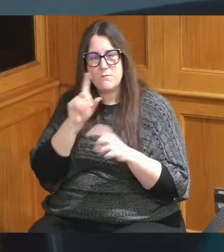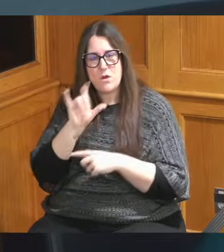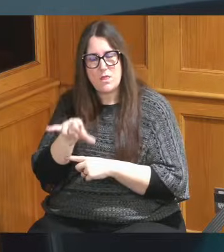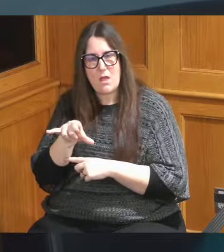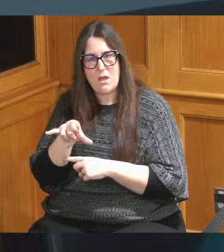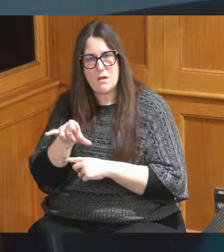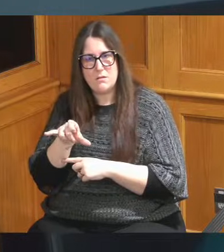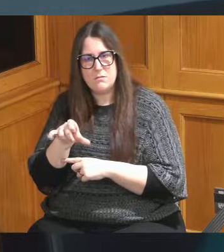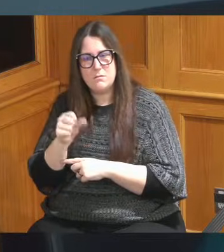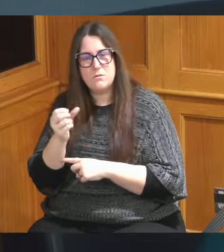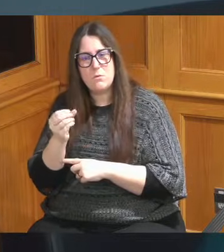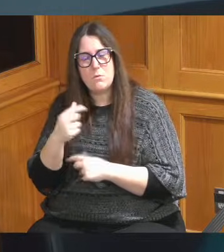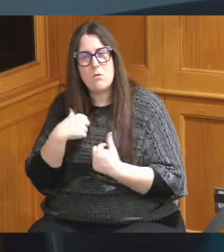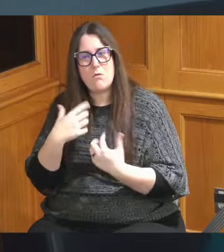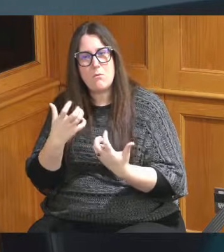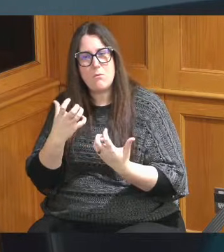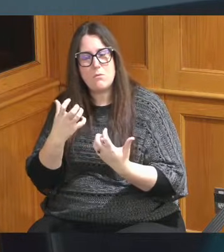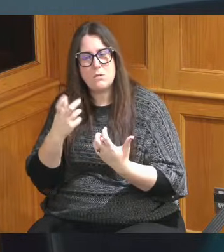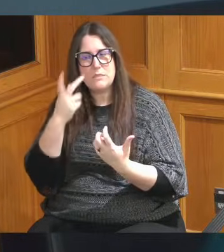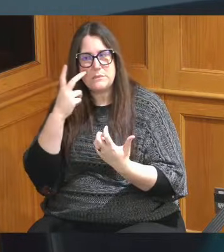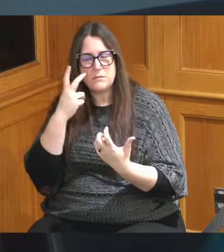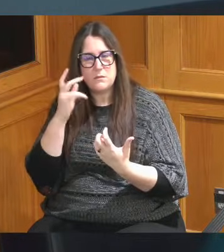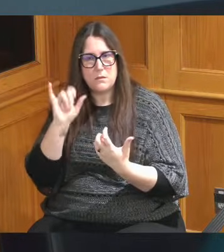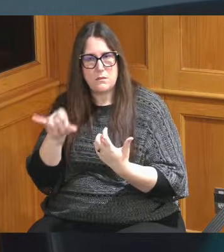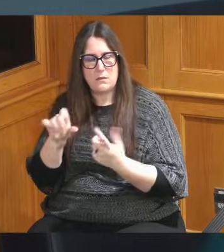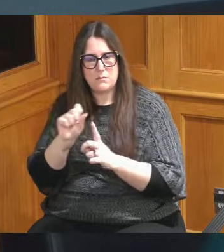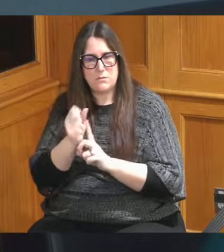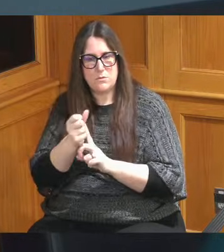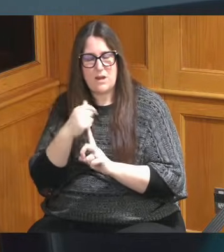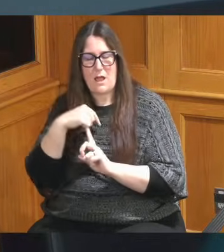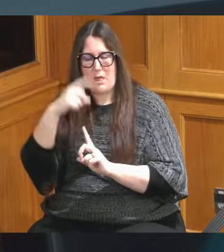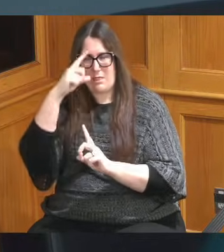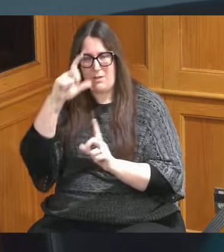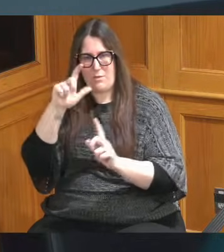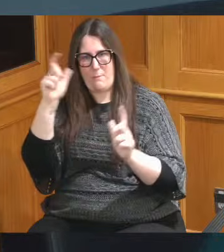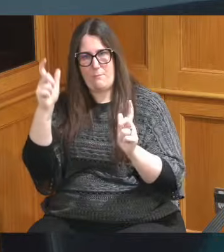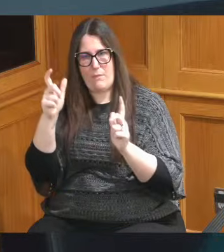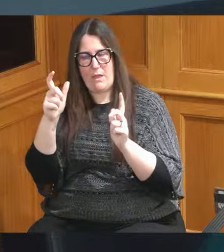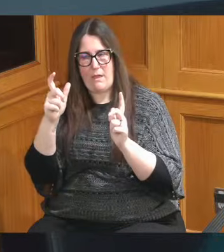So I just want to look at that. But I think the big thing, so you know, I'm not going back and